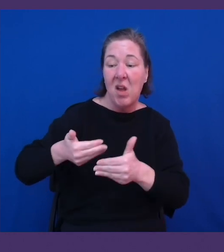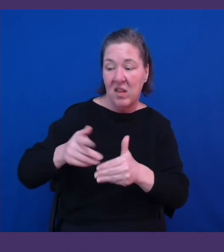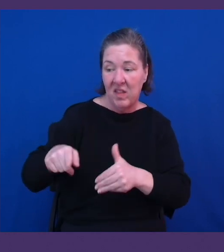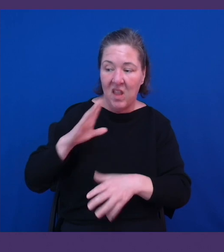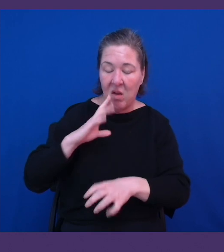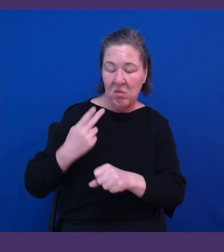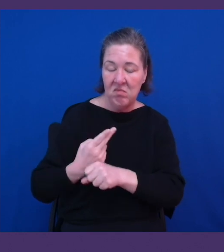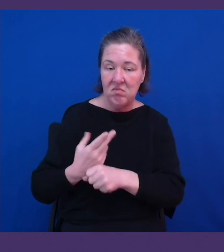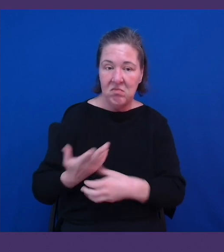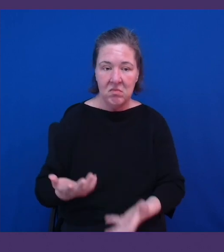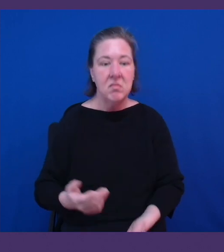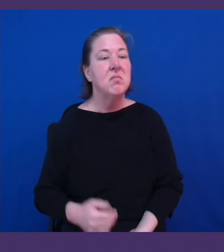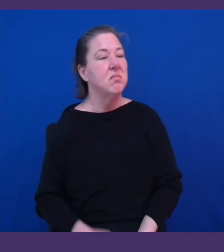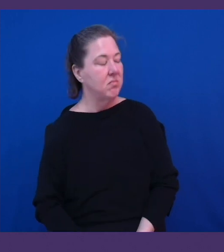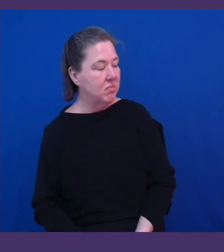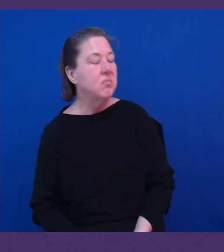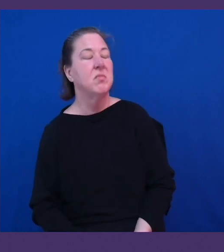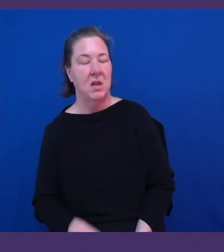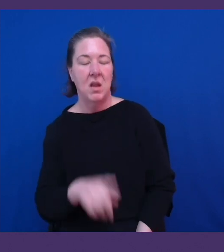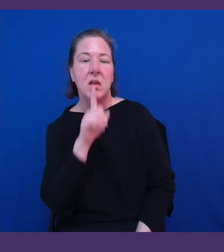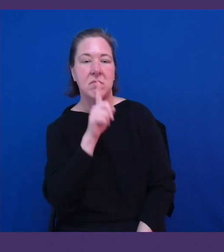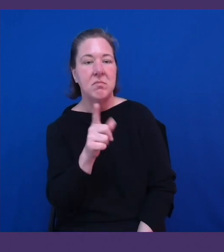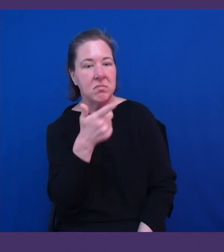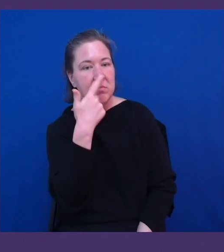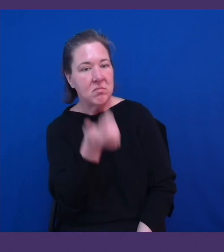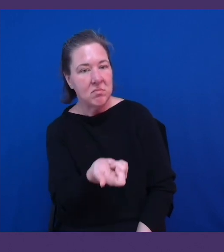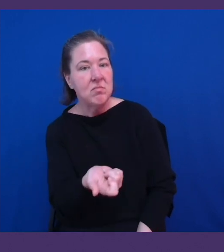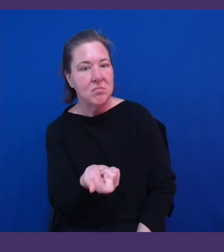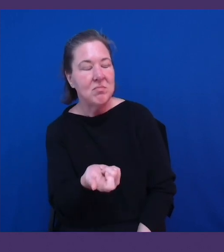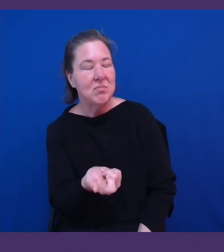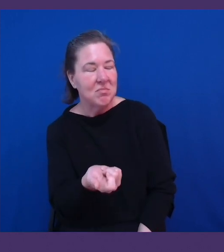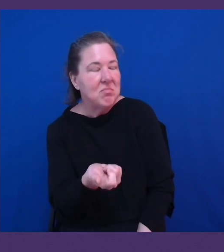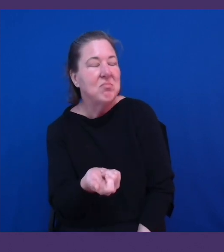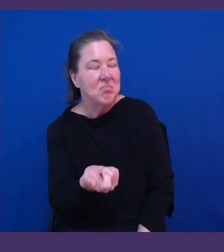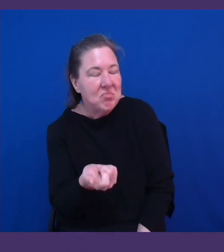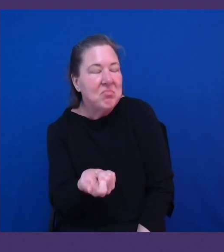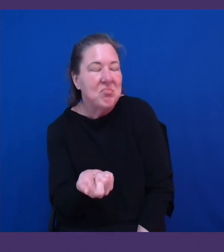Susanna Laurin: Yeah, it's interesting because it's really very kind of close to the market.